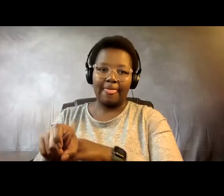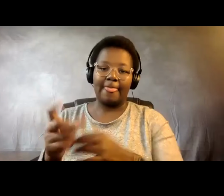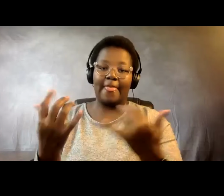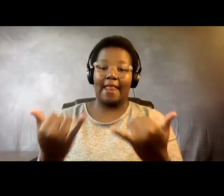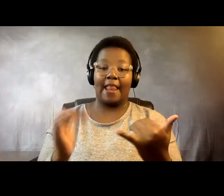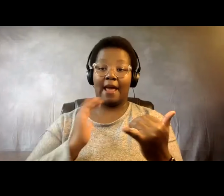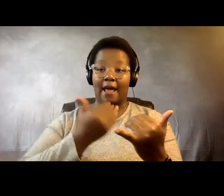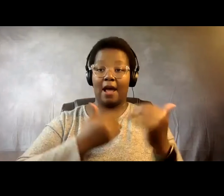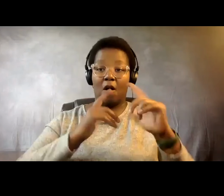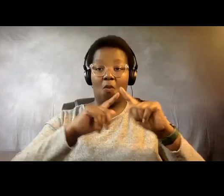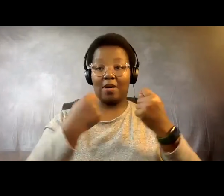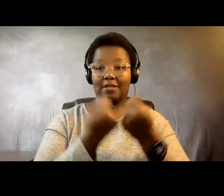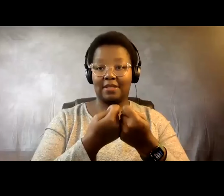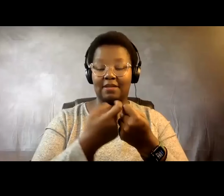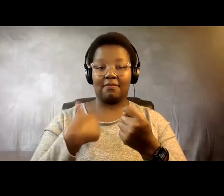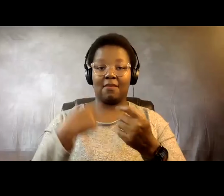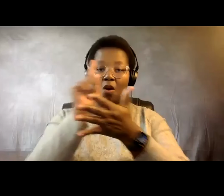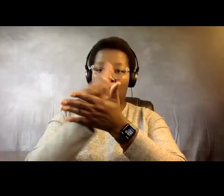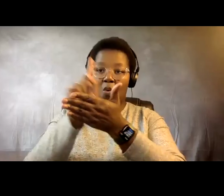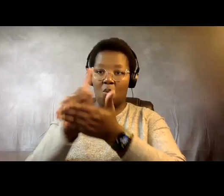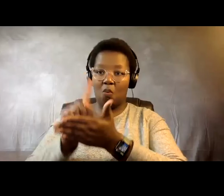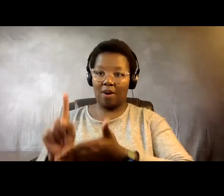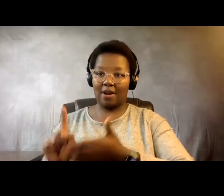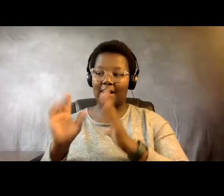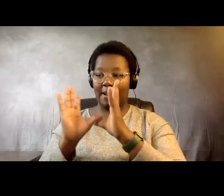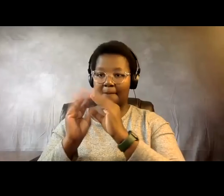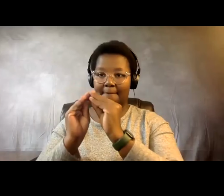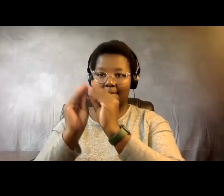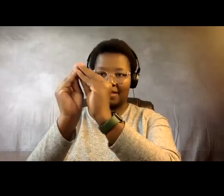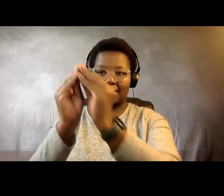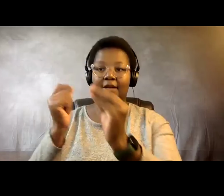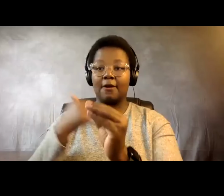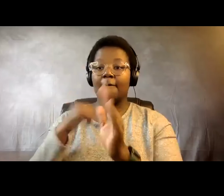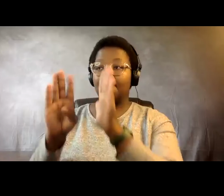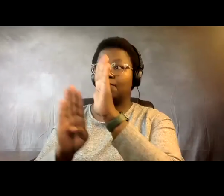we have this weekly meeting and during those meetings the developer will shoot some demos